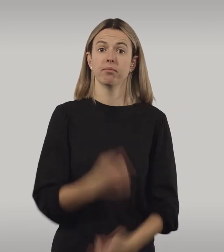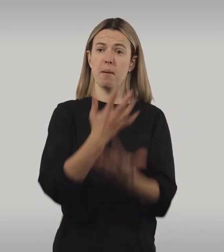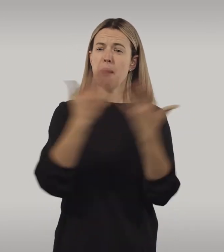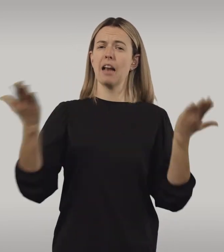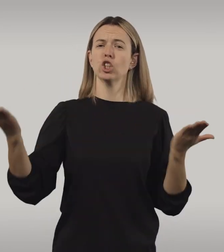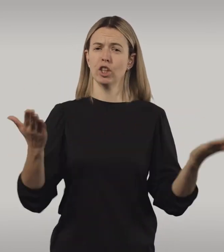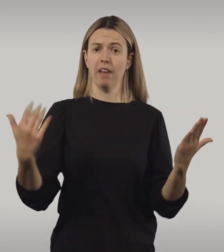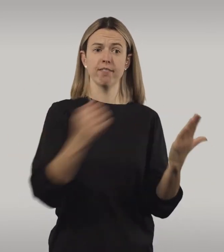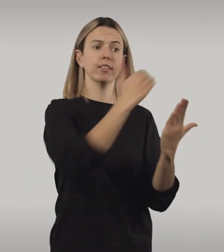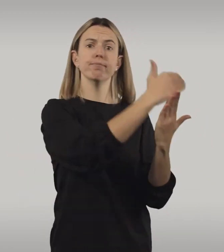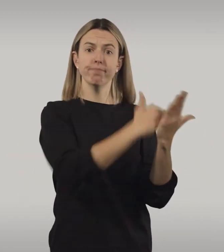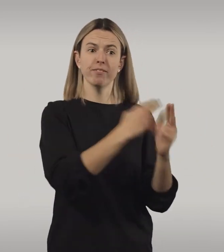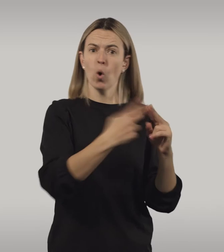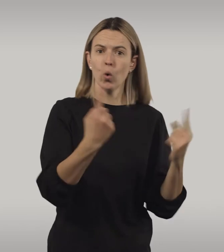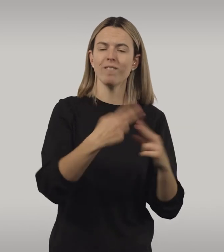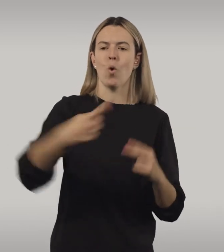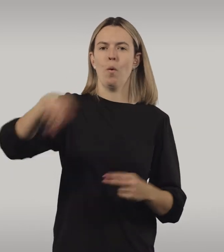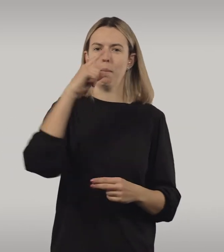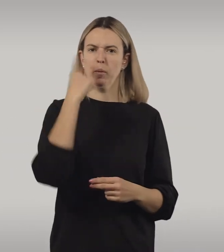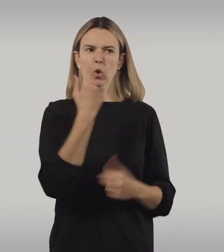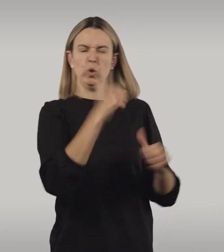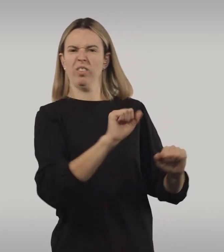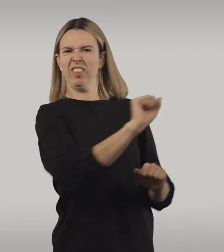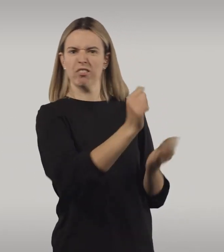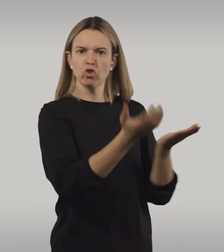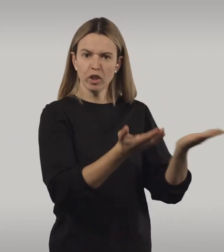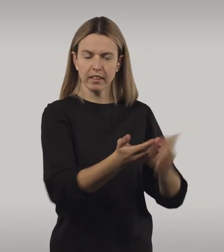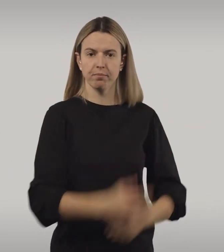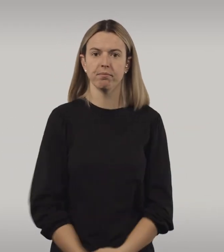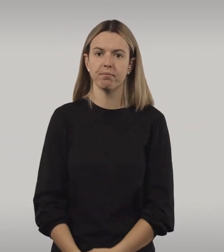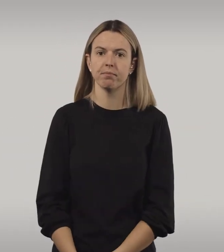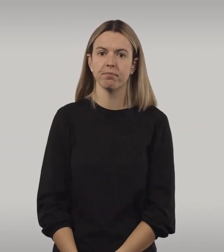When you register to use the National Relay Service you are agreeing to its terms and conditions.